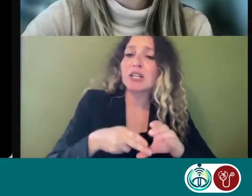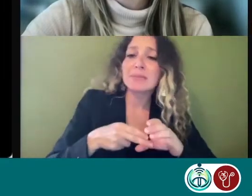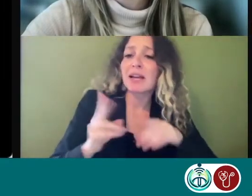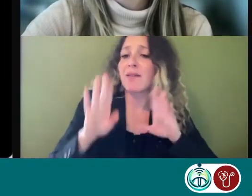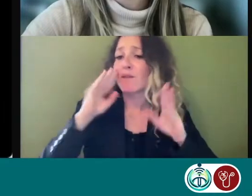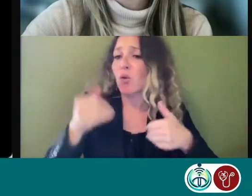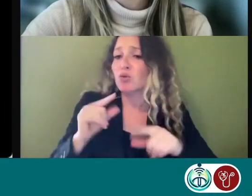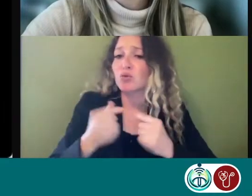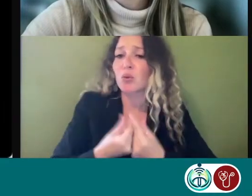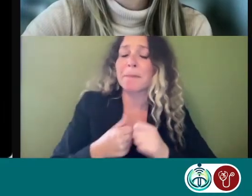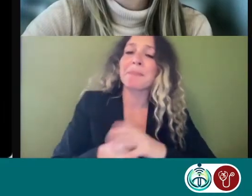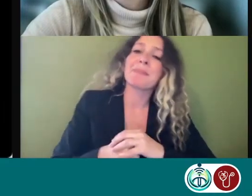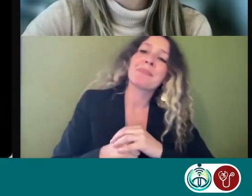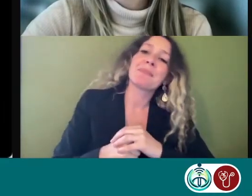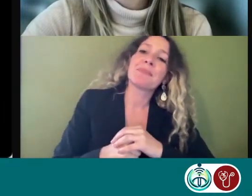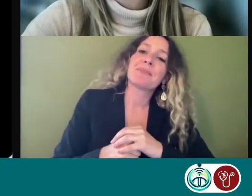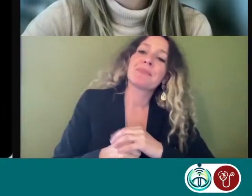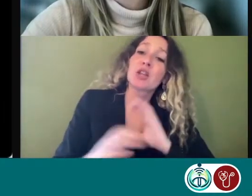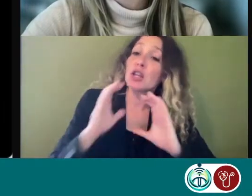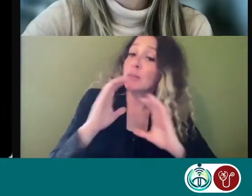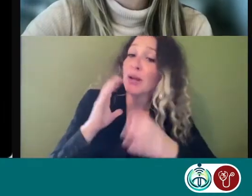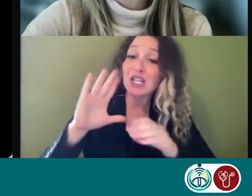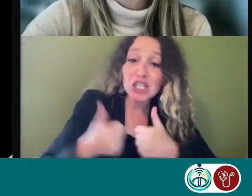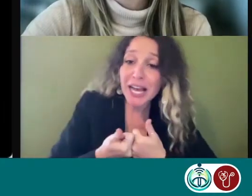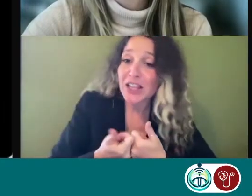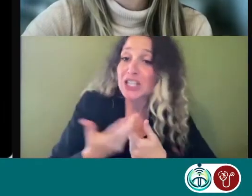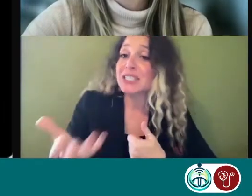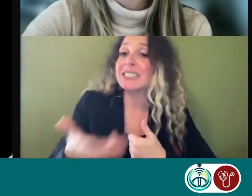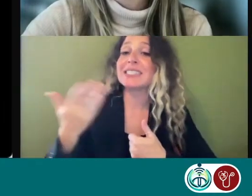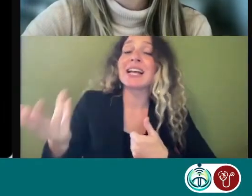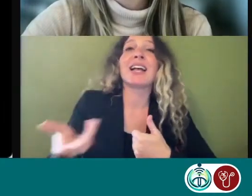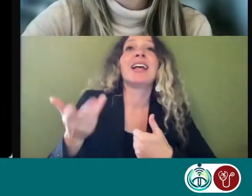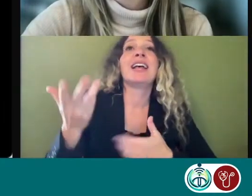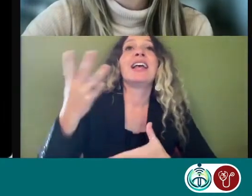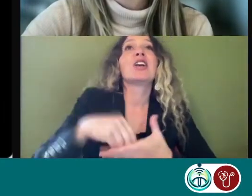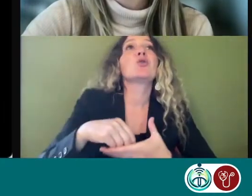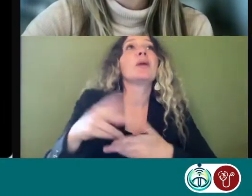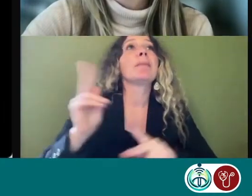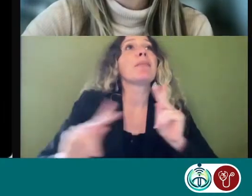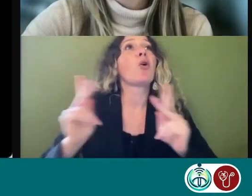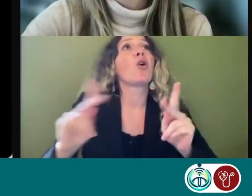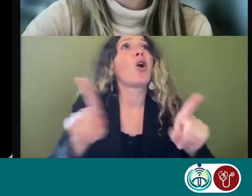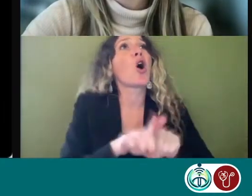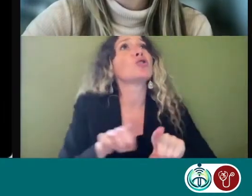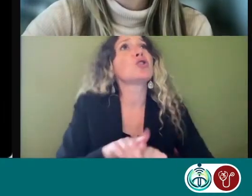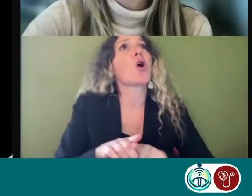people with communication challenges, and that included people also with other kinds of